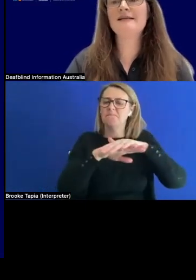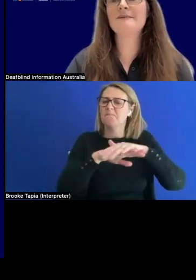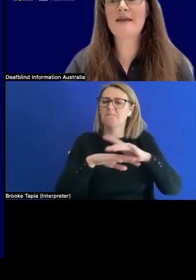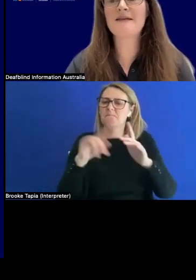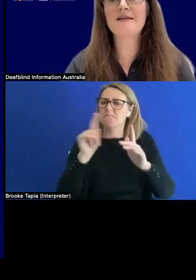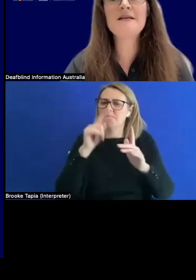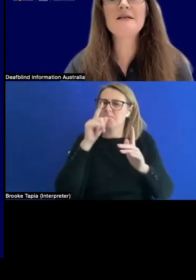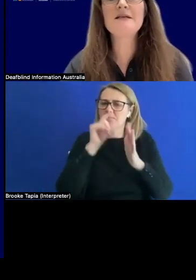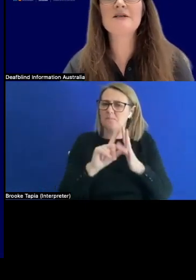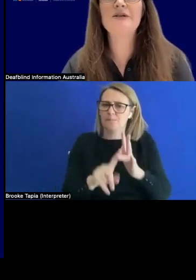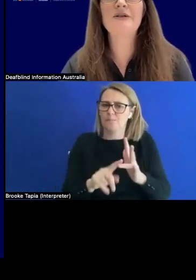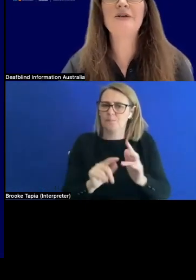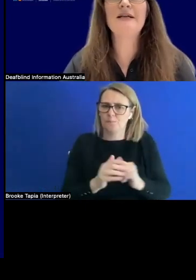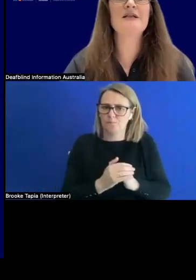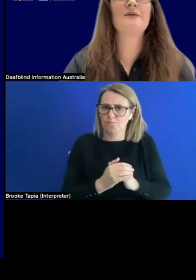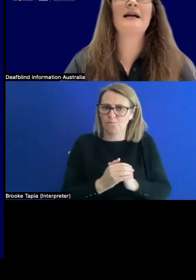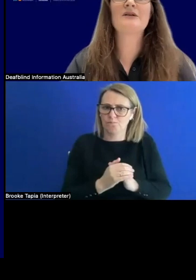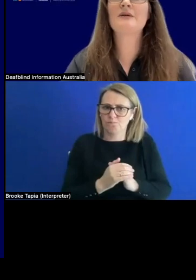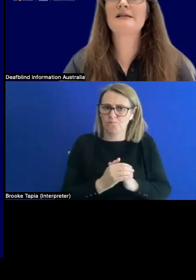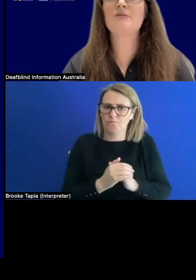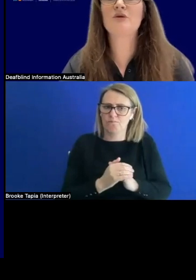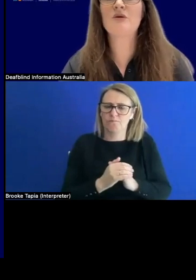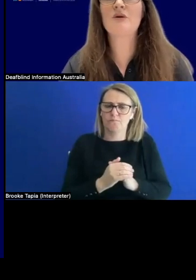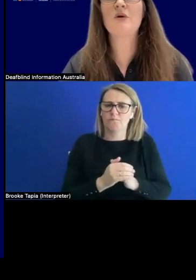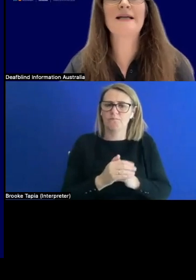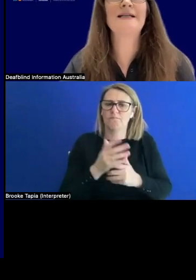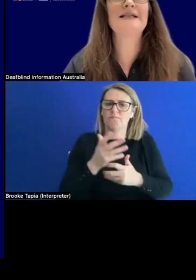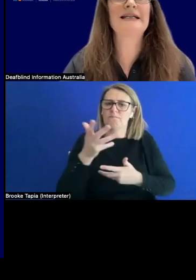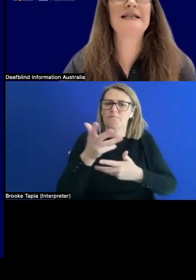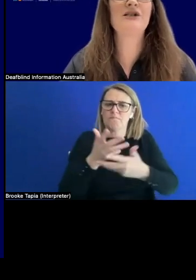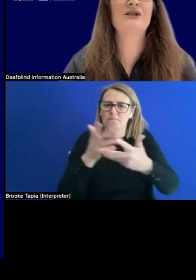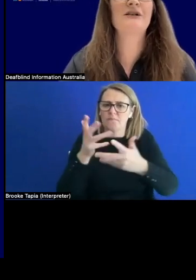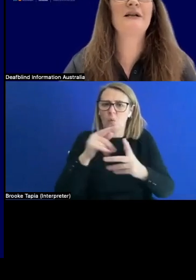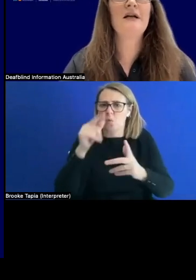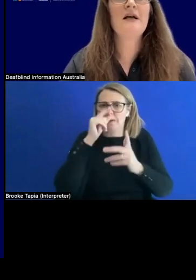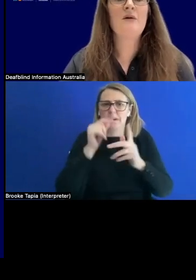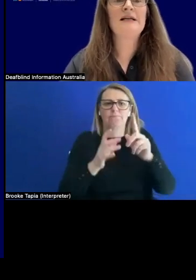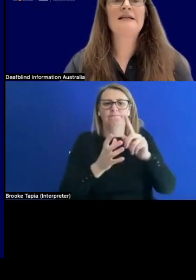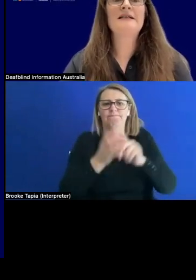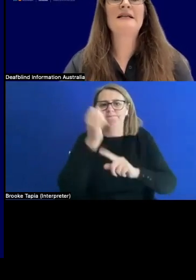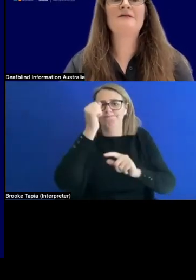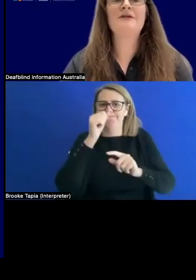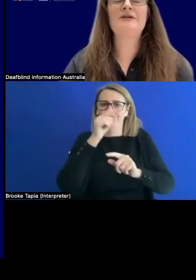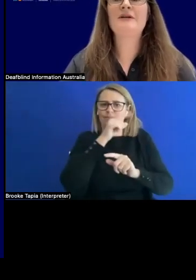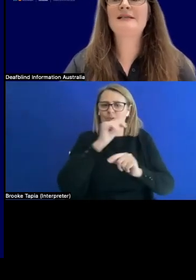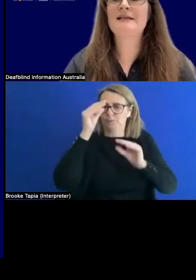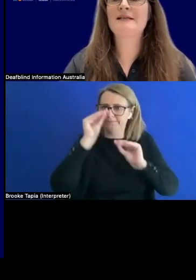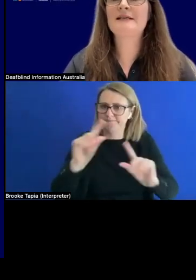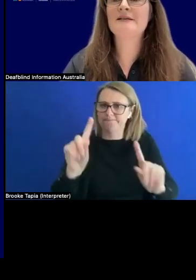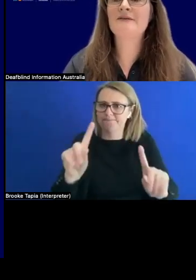this method to interact or explore, what can it teach? Well, it can give you a sense of